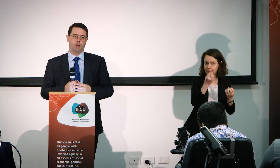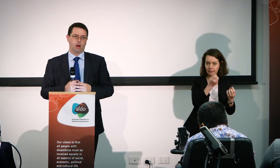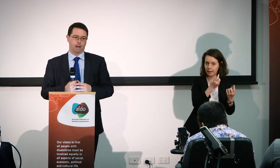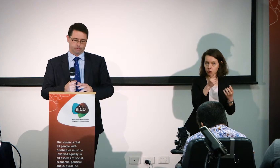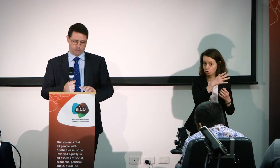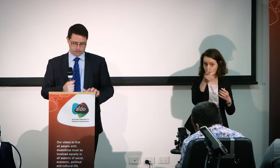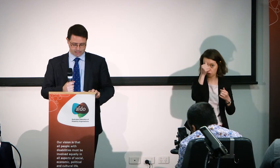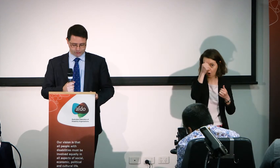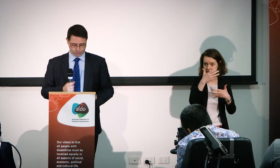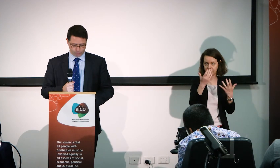or any comments you have about that issue.